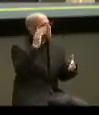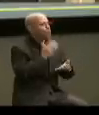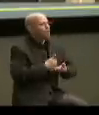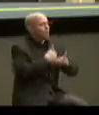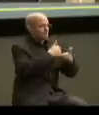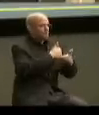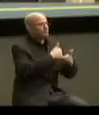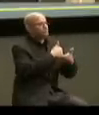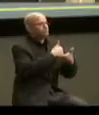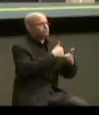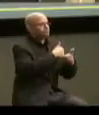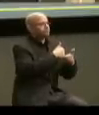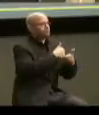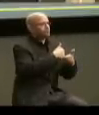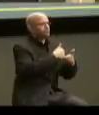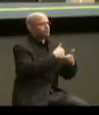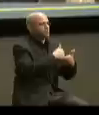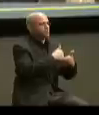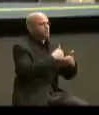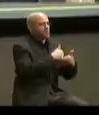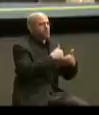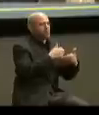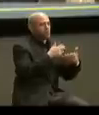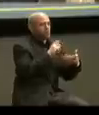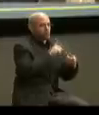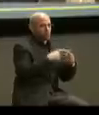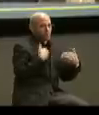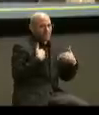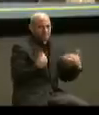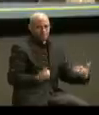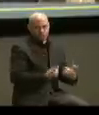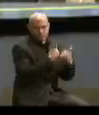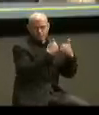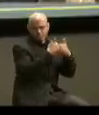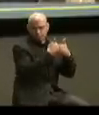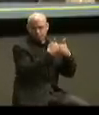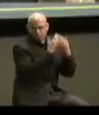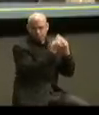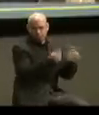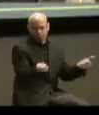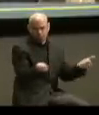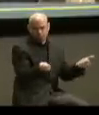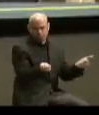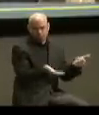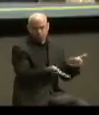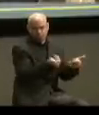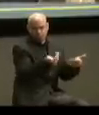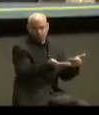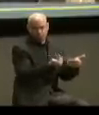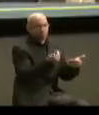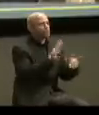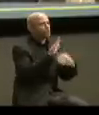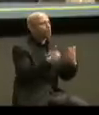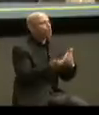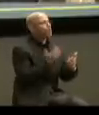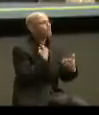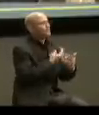POSITION US WELL IN TERMS OF THE CHALLENGES THAT WE HAVE COMING DOWN THE PIPE. ALL OF IT IS ON THE TABLE. THAT'S WHY IT'S EXCITING.